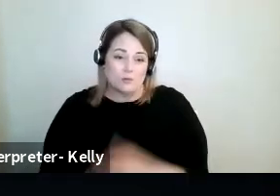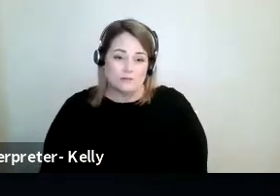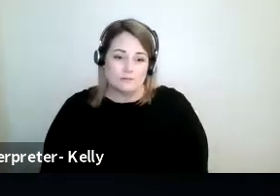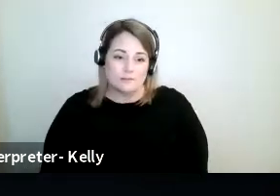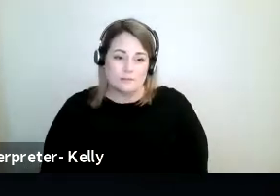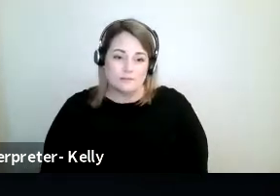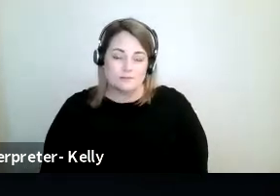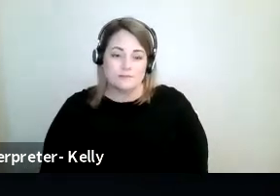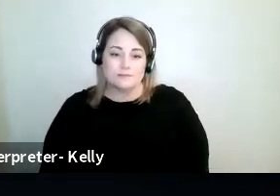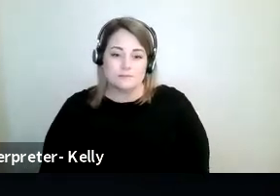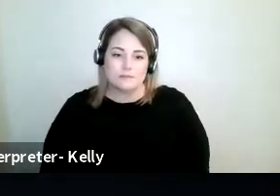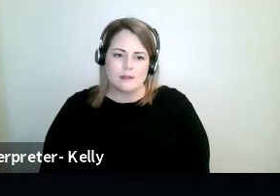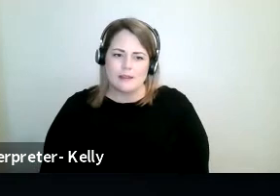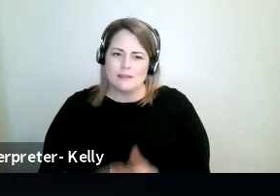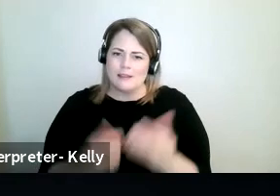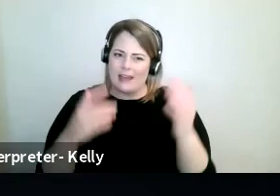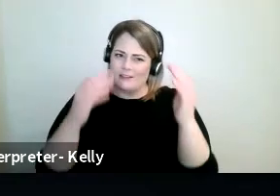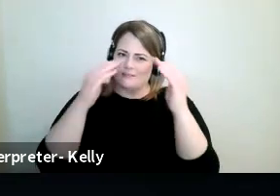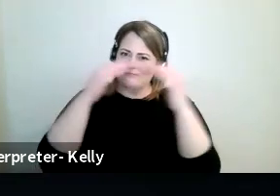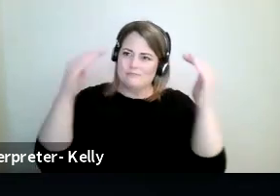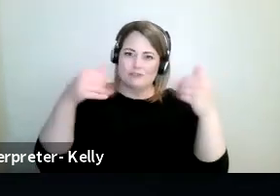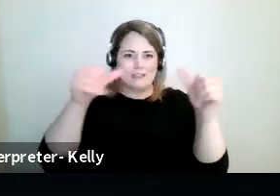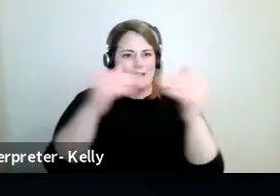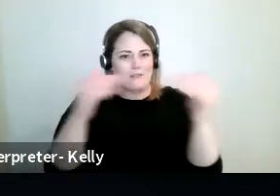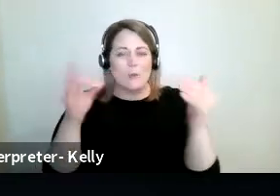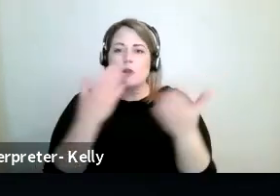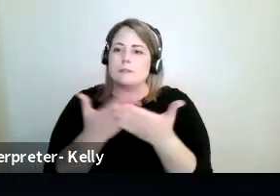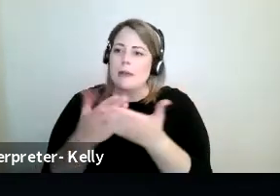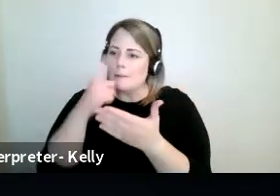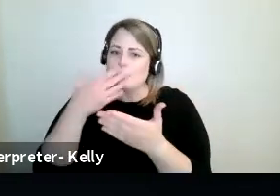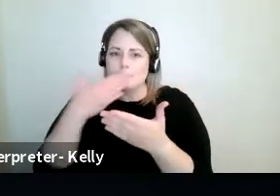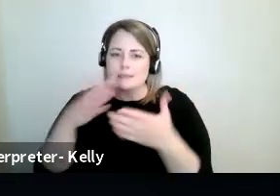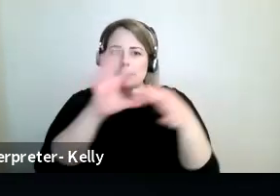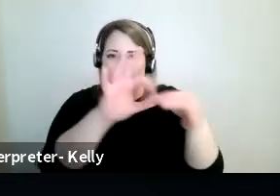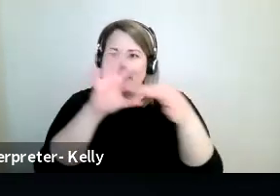level we're not demanding people to make those broader connections and our monitoring